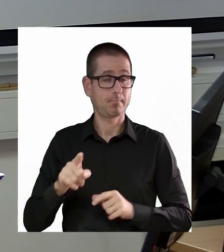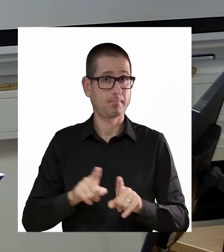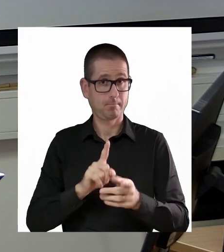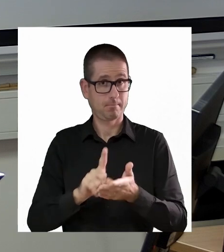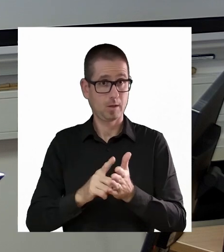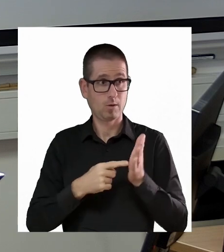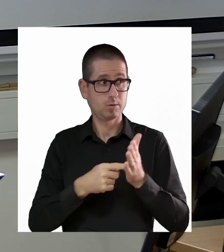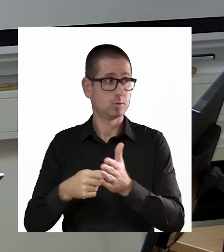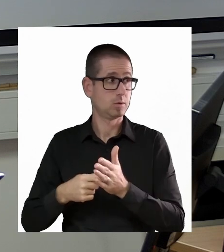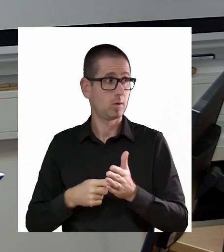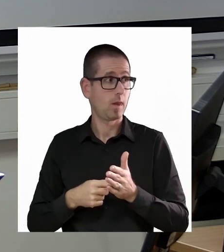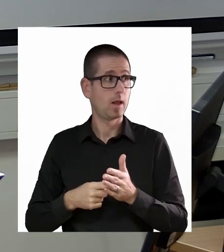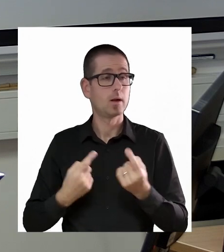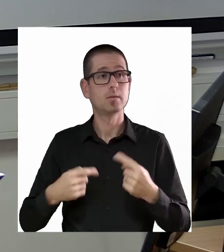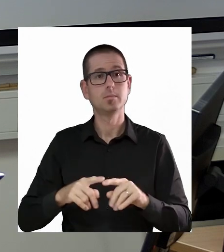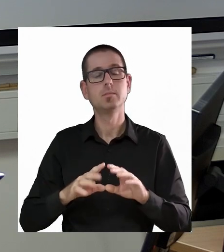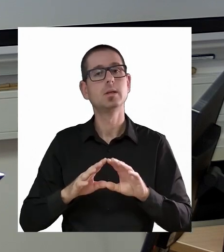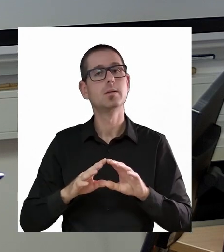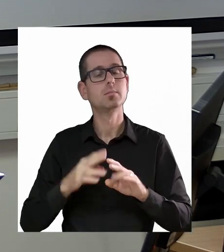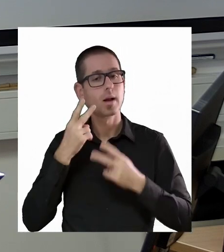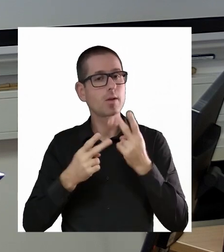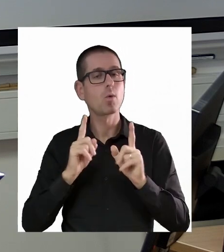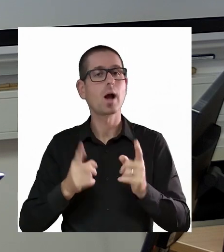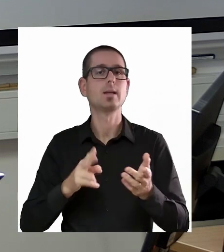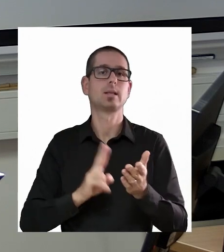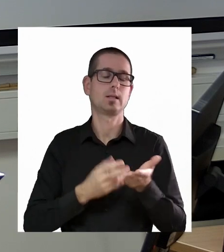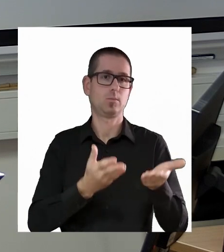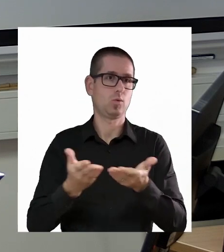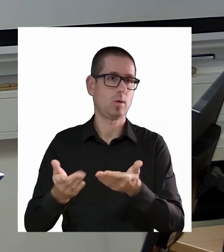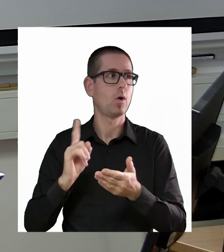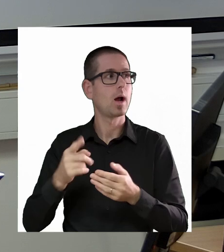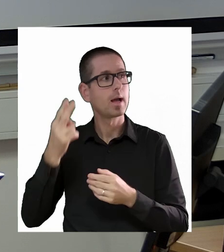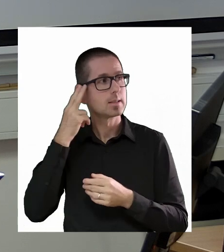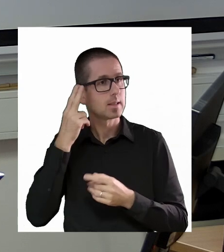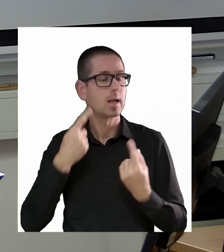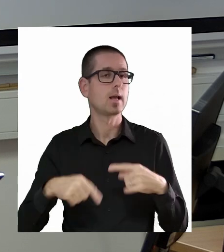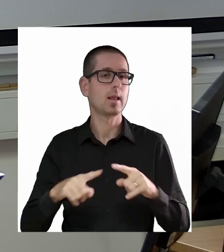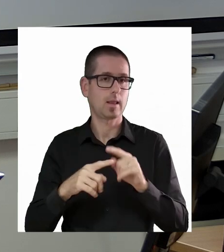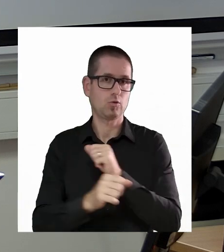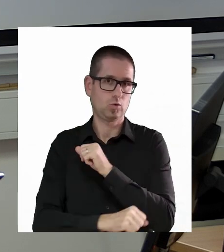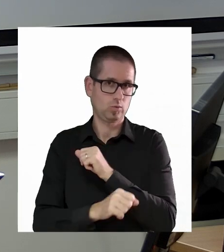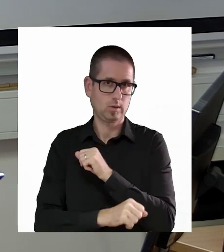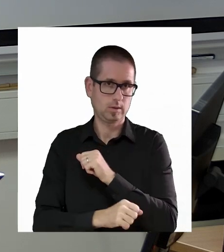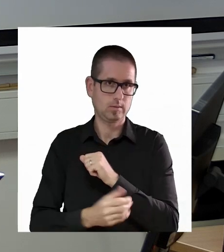we checked what do we actually provide, what is the knowledge that our students come out with?